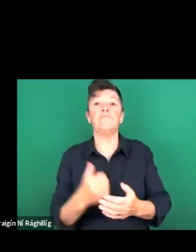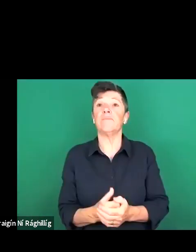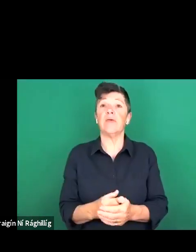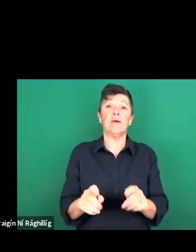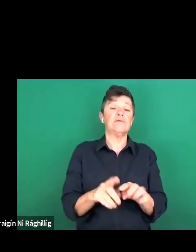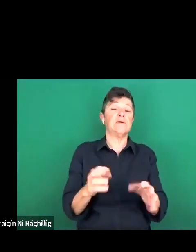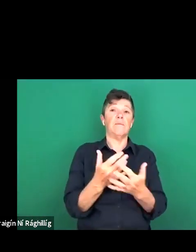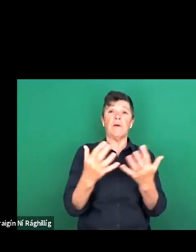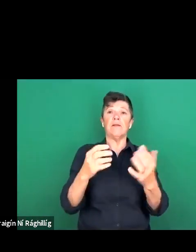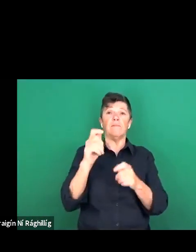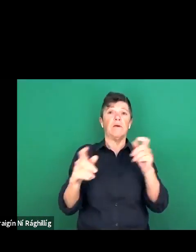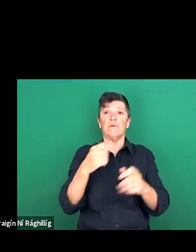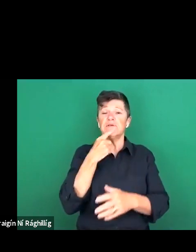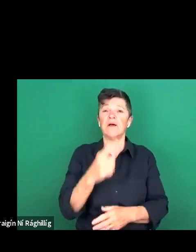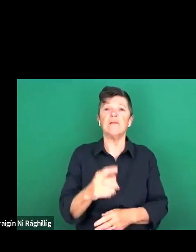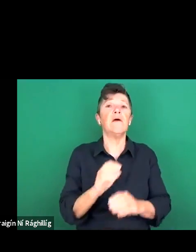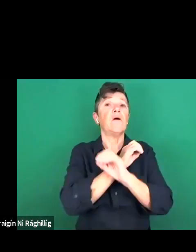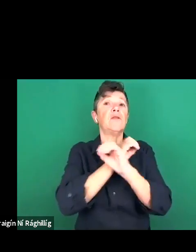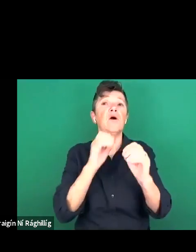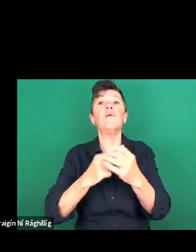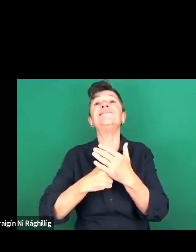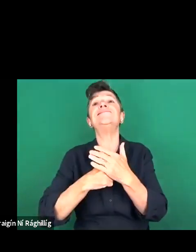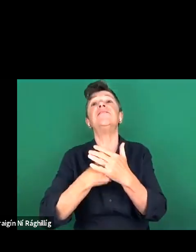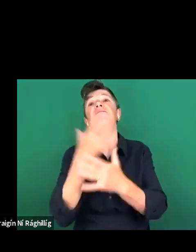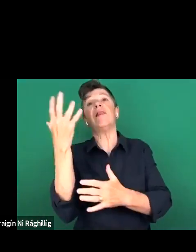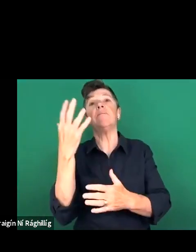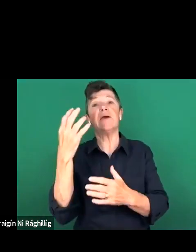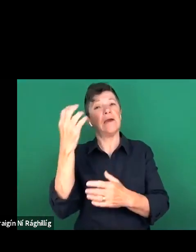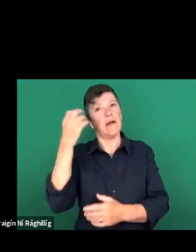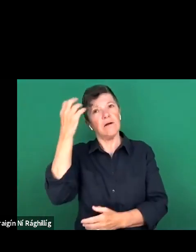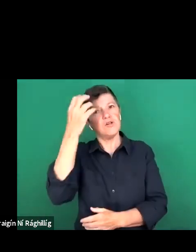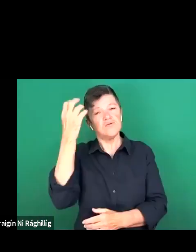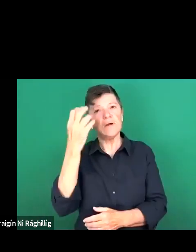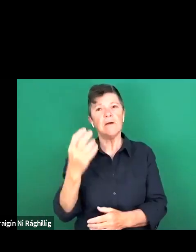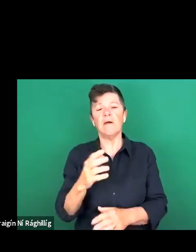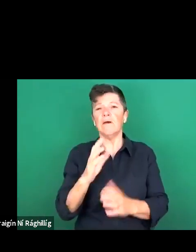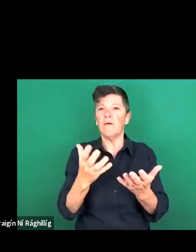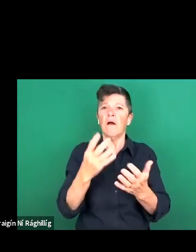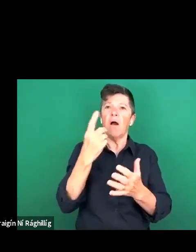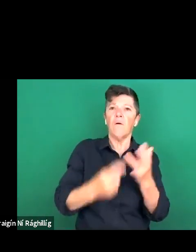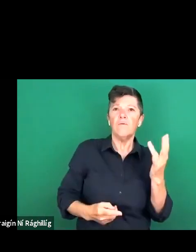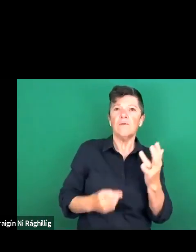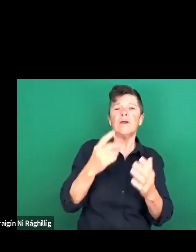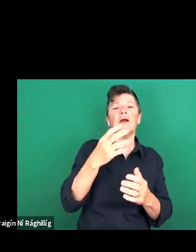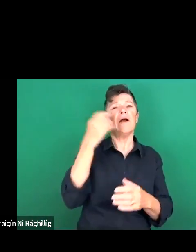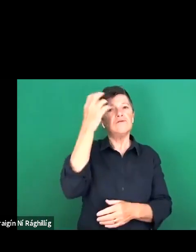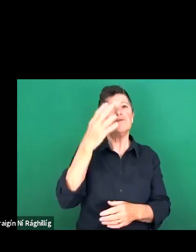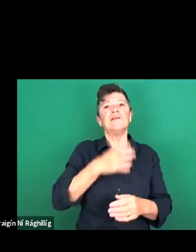national and global redistribution rather than aid